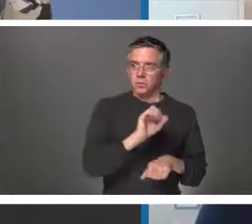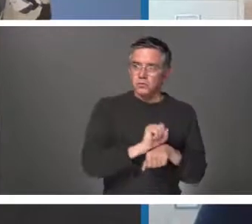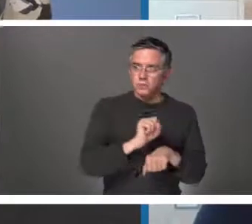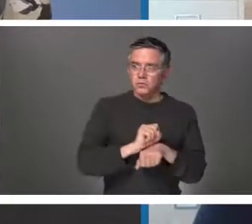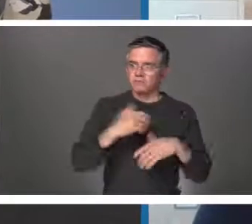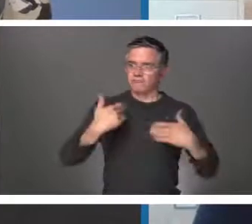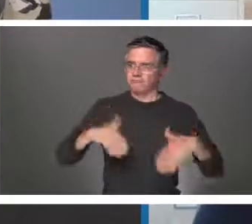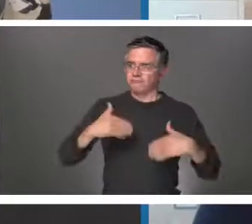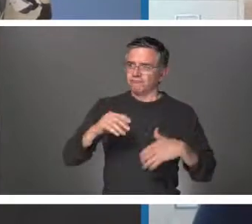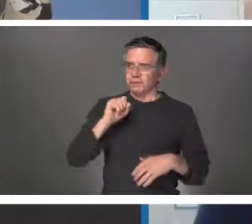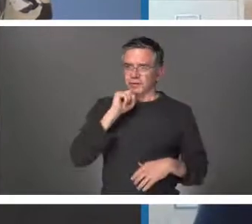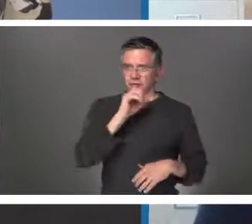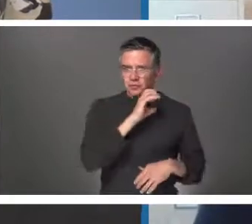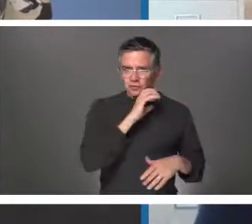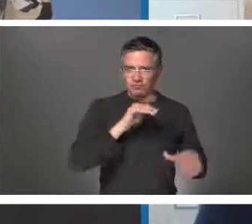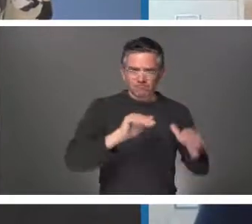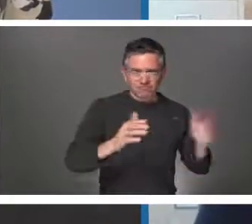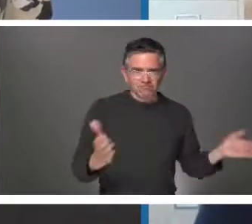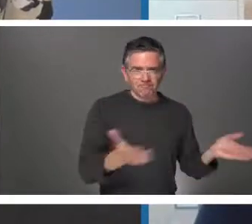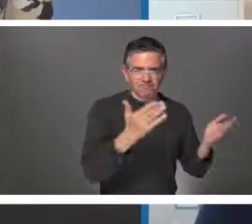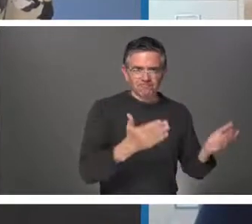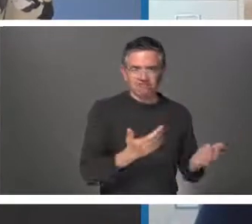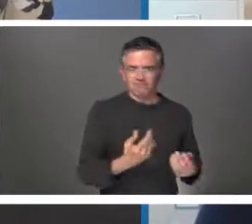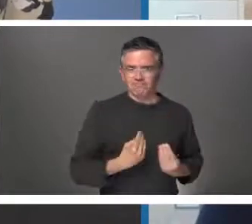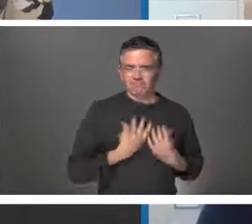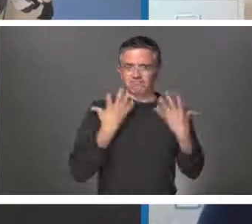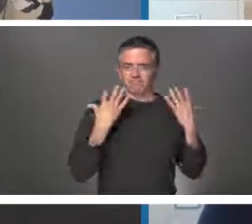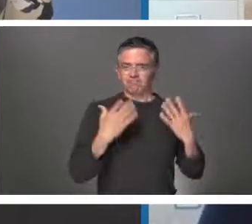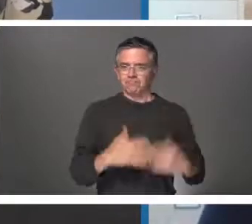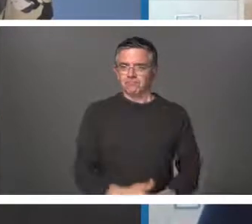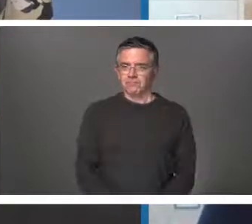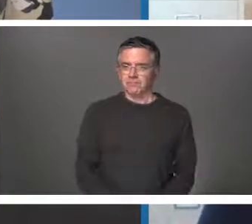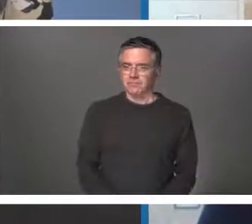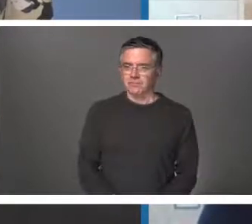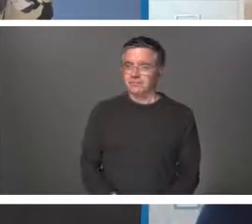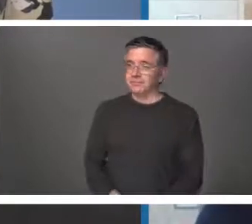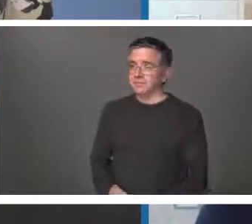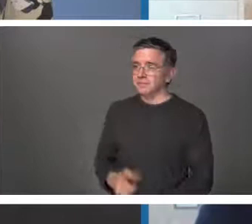Thank you for that. - Thank you. Yeah, I did neglect to mention that we're working as well,